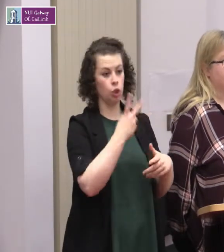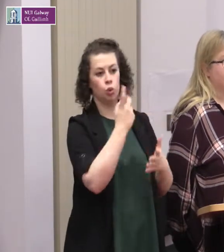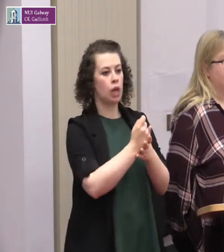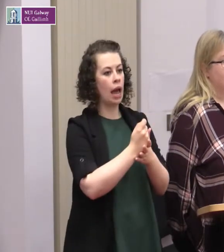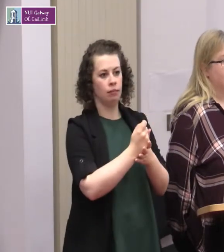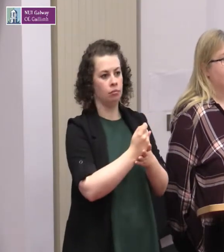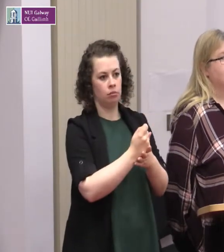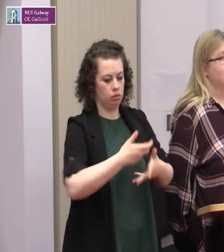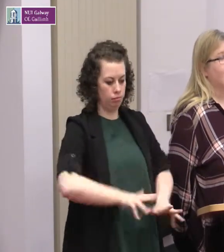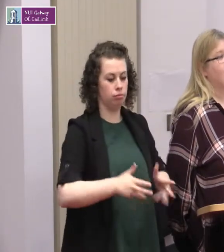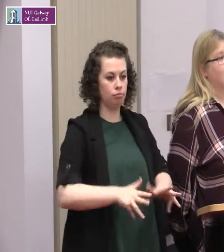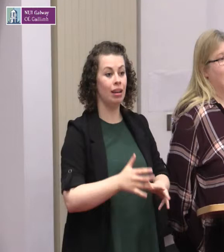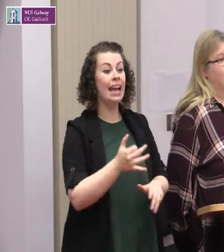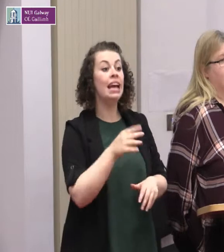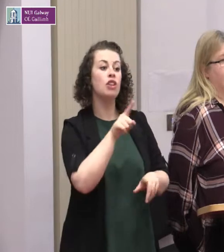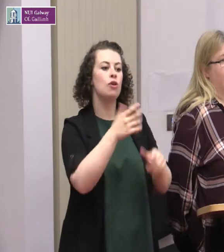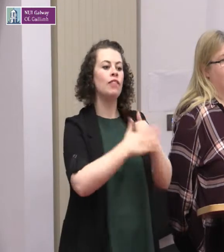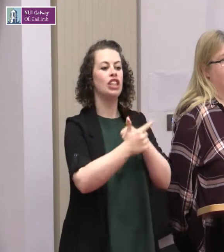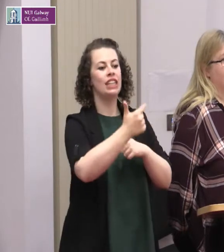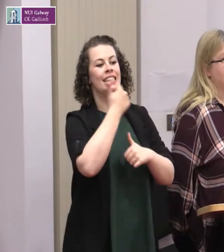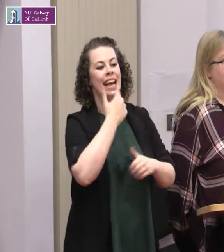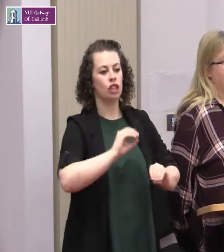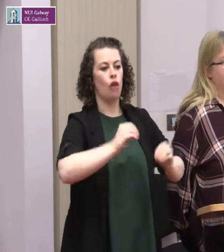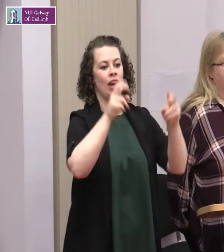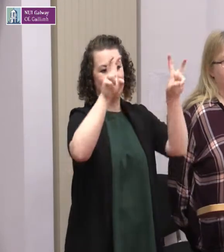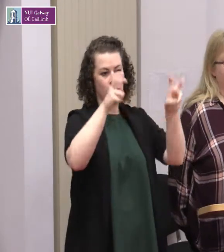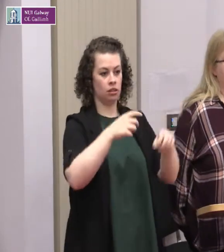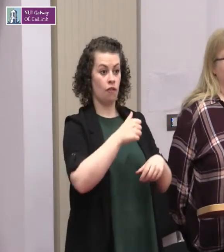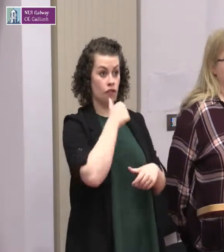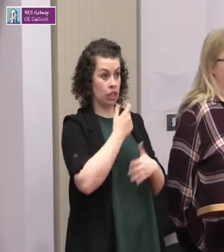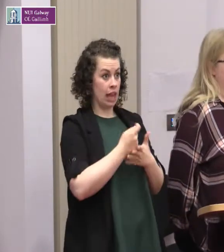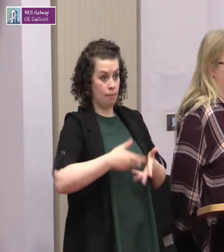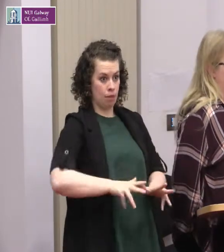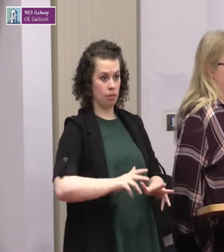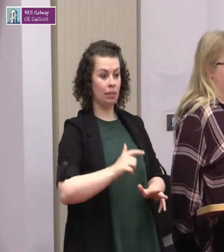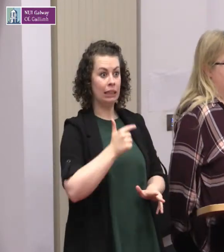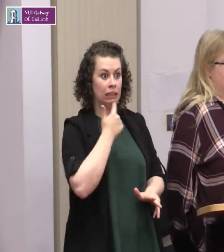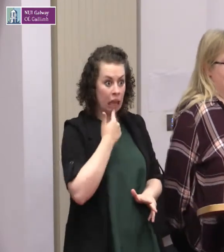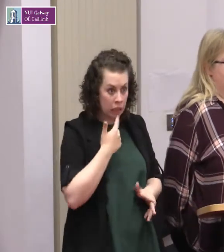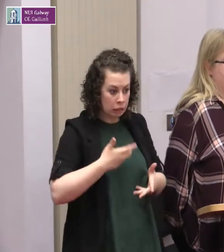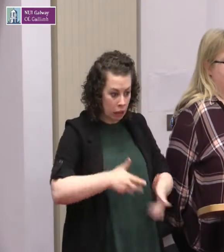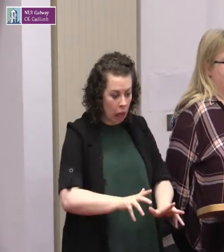If you were known as a second defender, you gave birth to more than one child outside